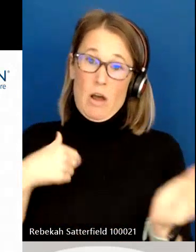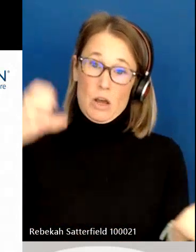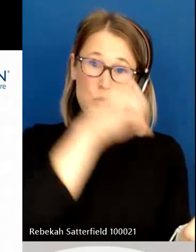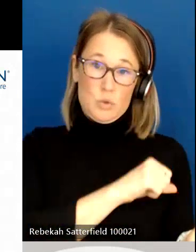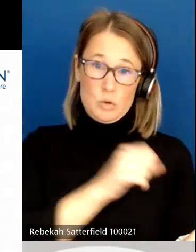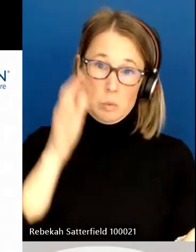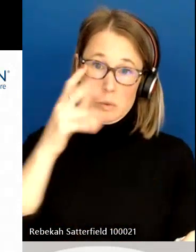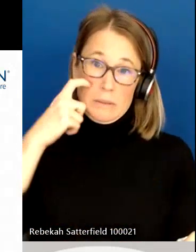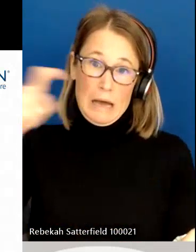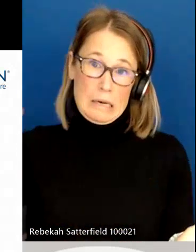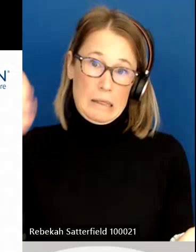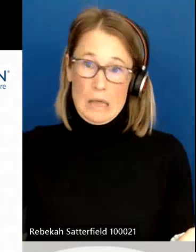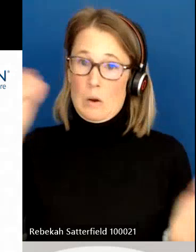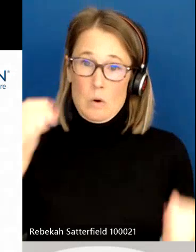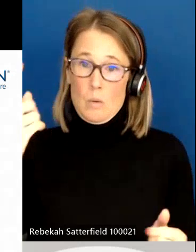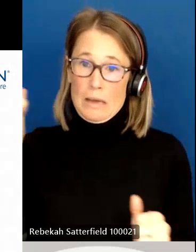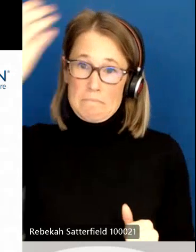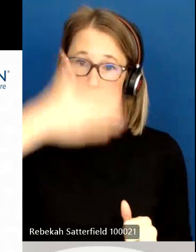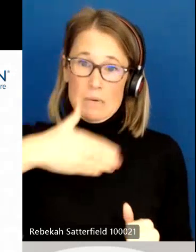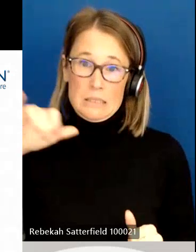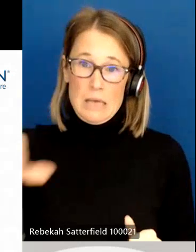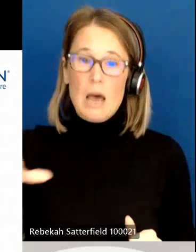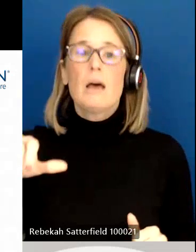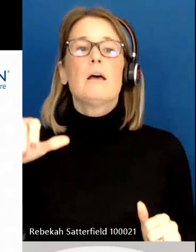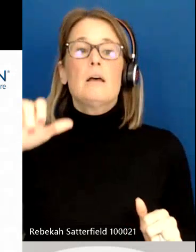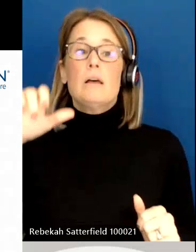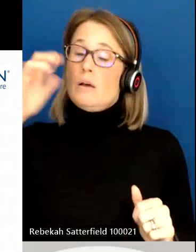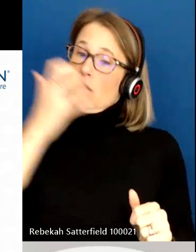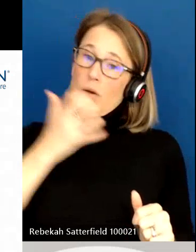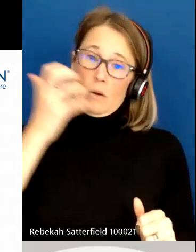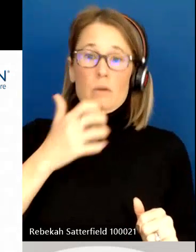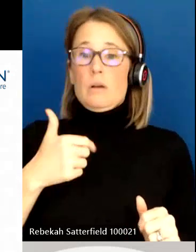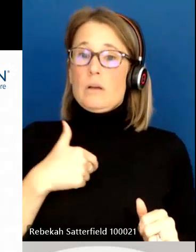and no one could miss it and that actually got me out of hot water more than once when people